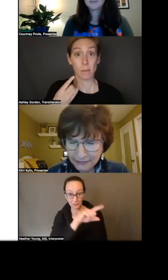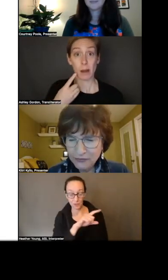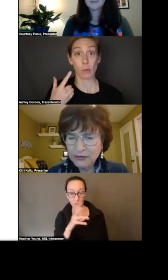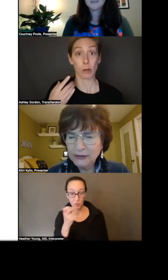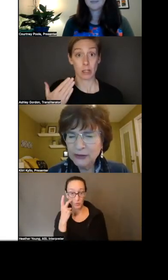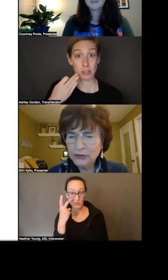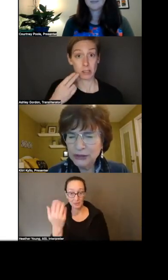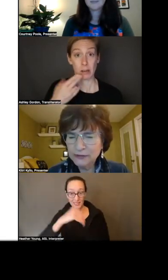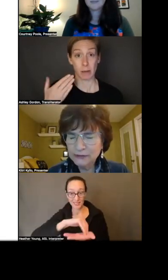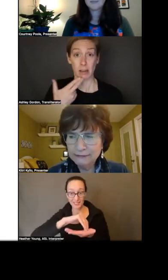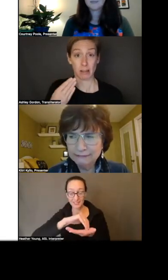If you could let me know, Jennifer.